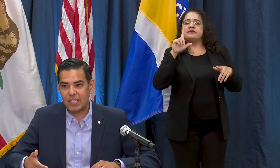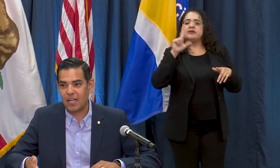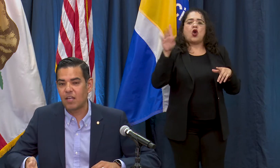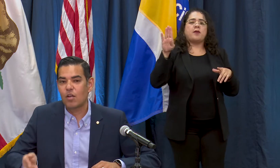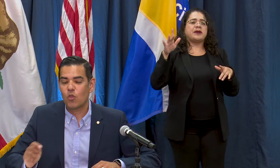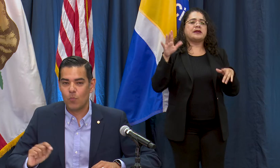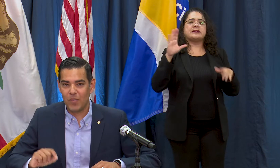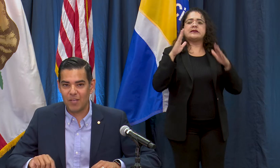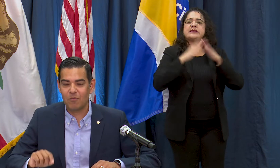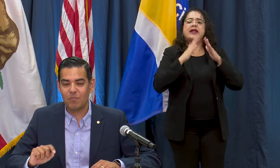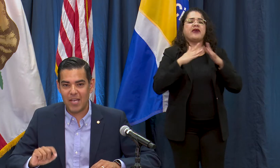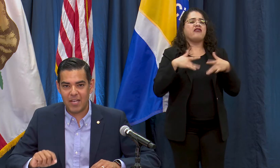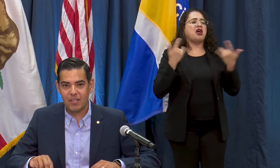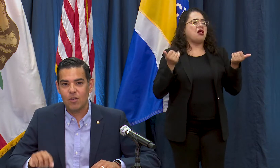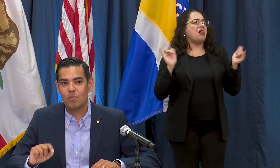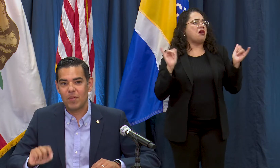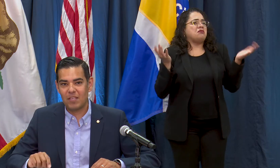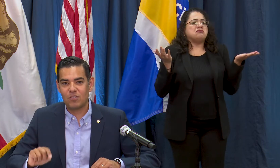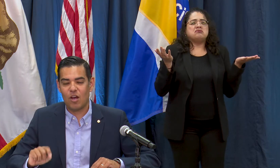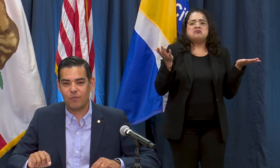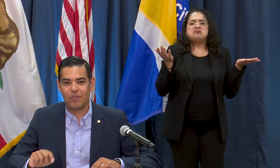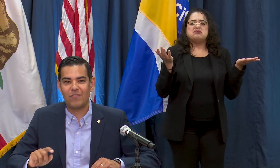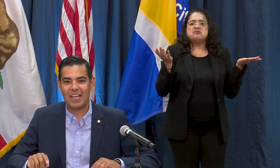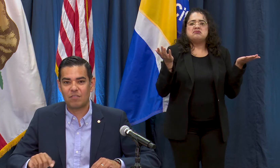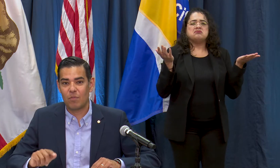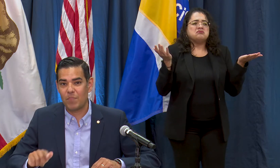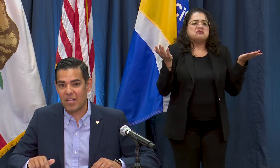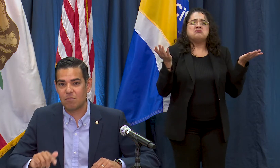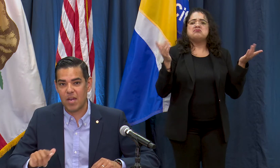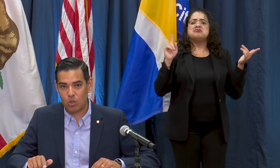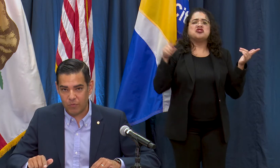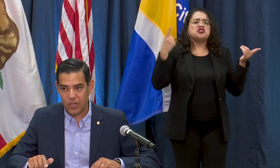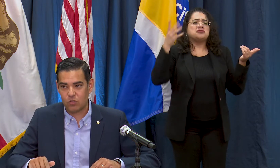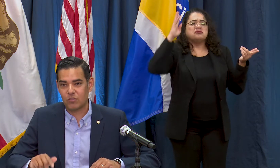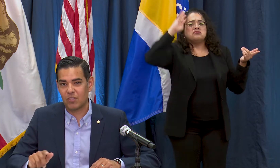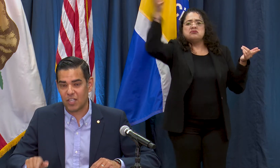they're being made based off of advice of the best medical professionals in the